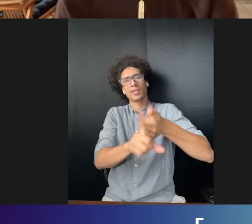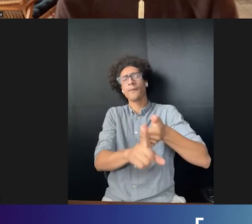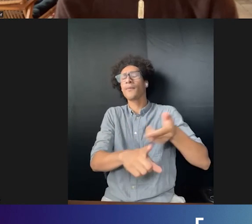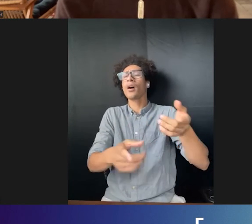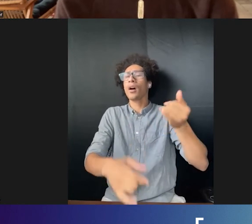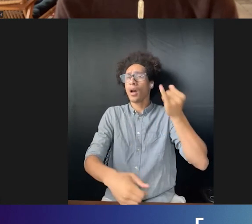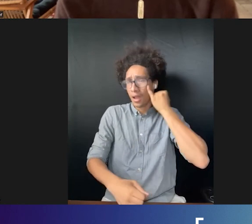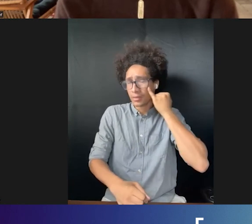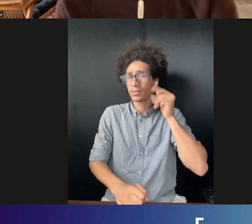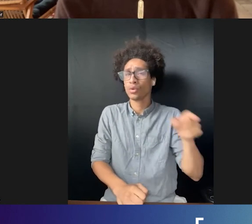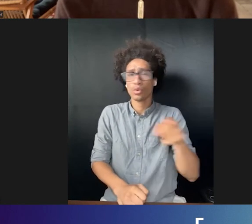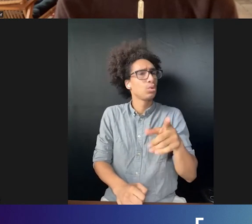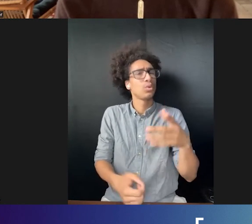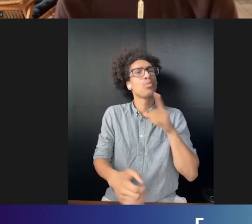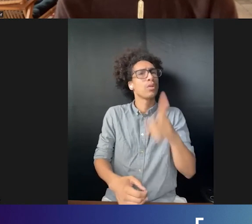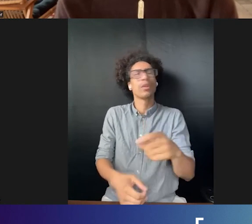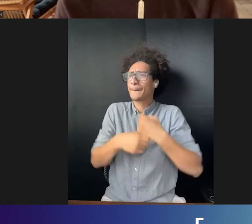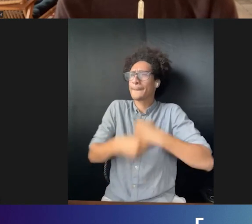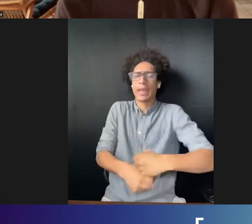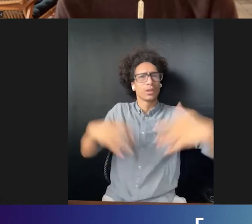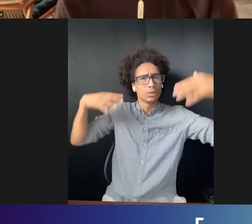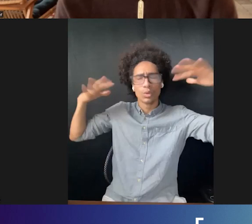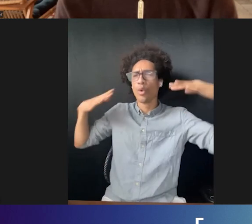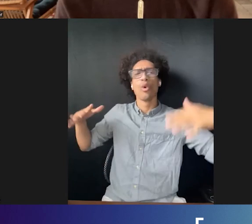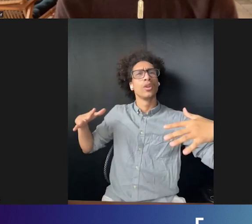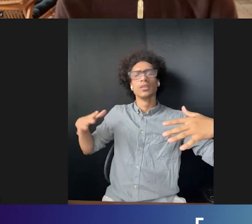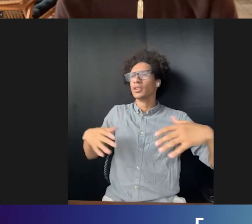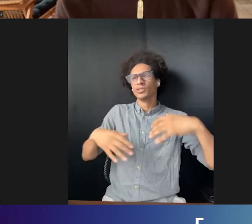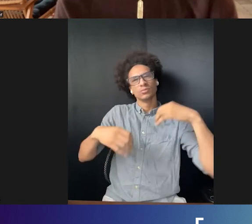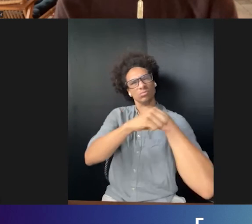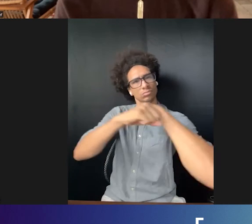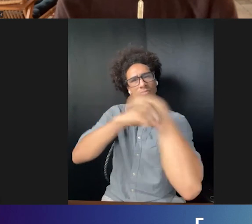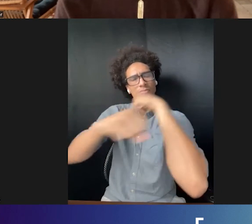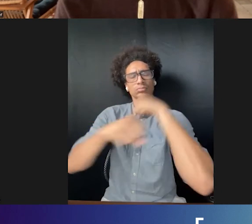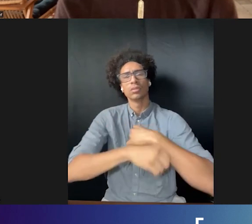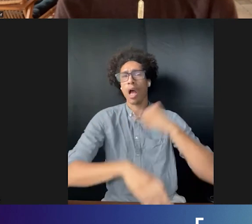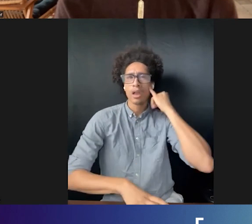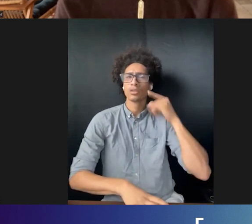I mean, really to kind of like, you know, go on strike, you know, so to speak,